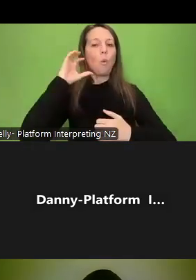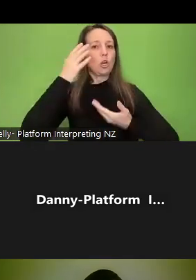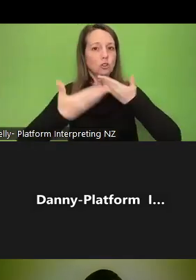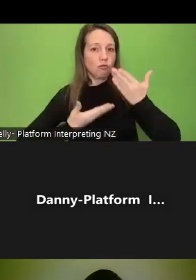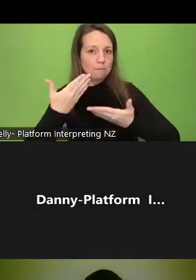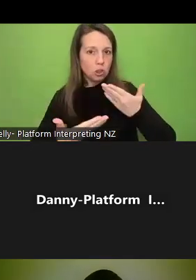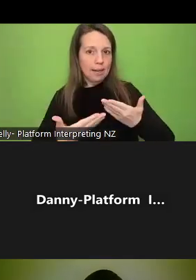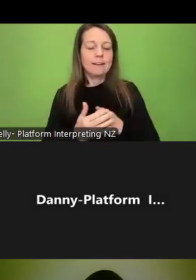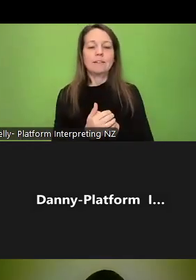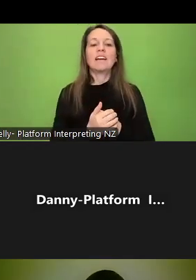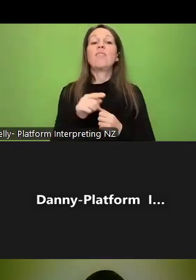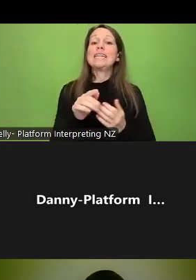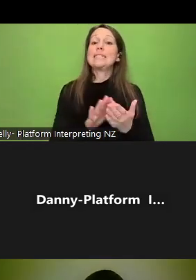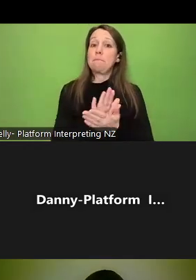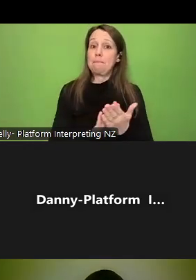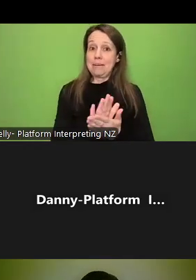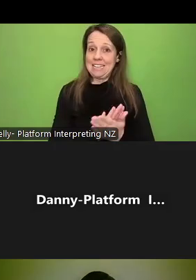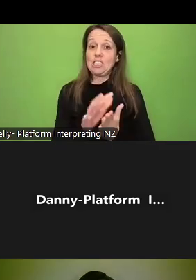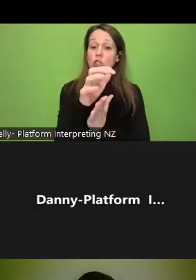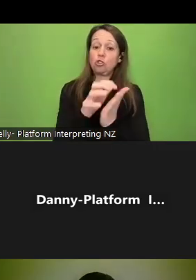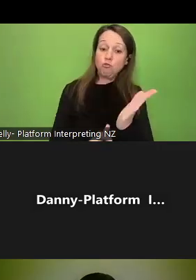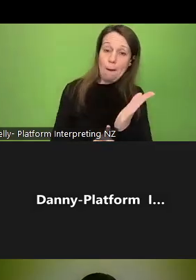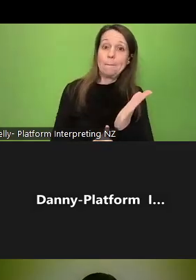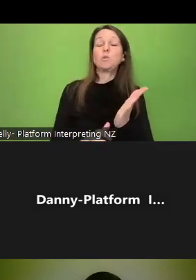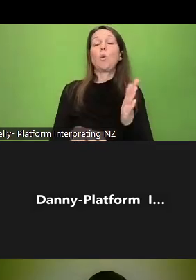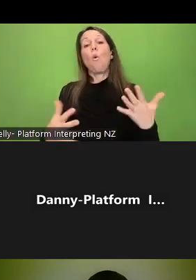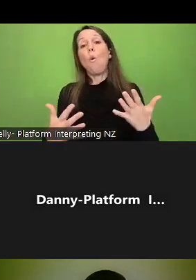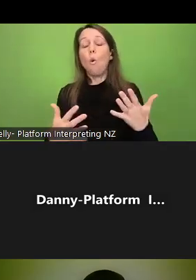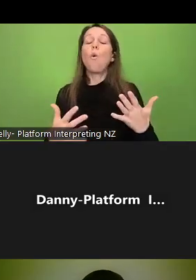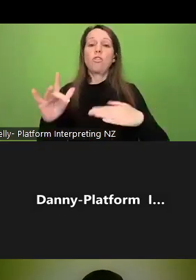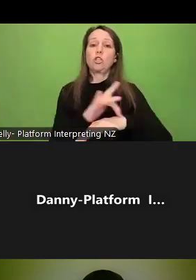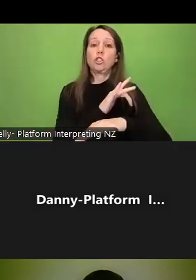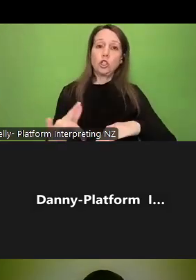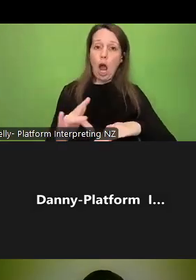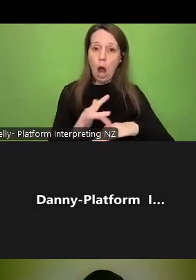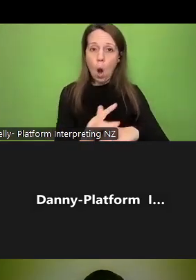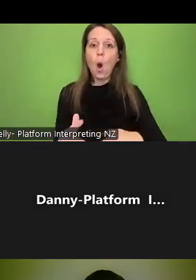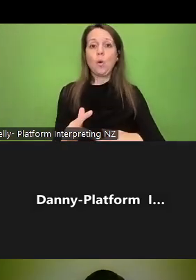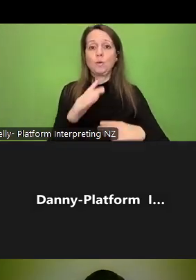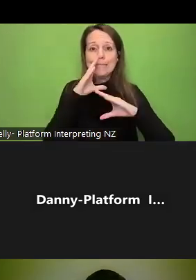This is included in the script or show for all the audience members to hear together. So,